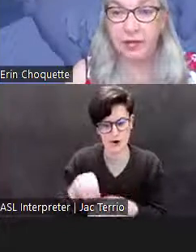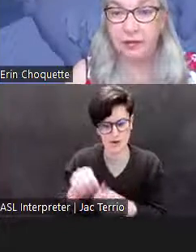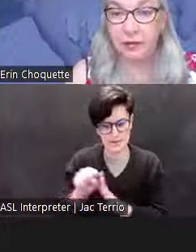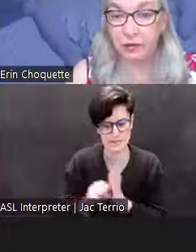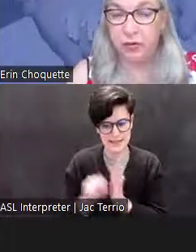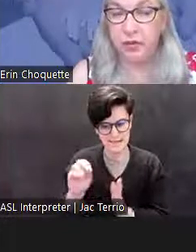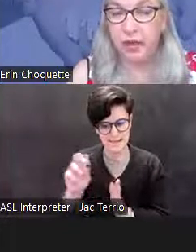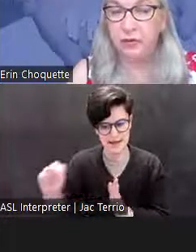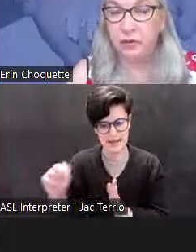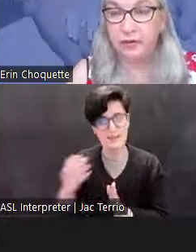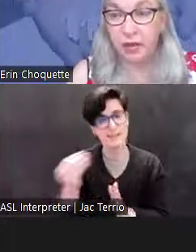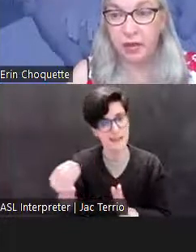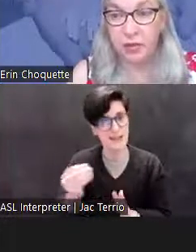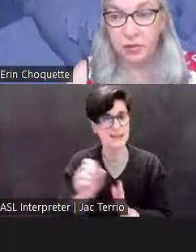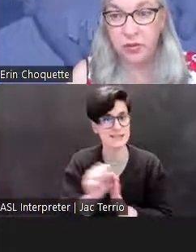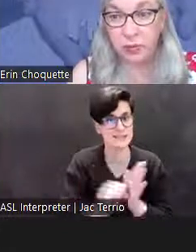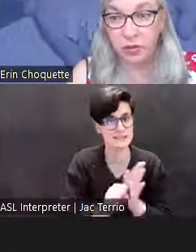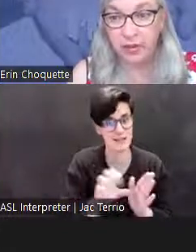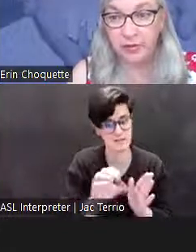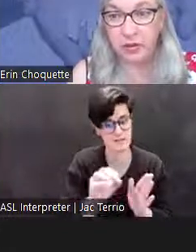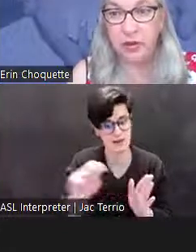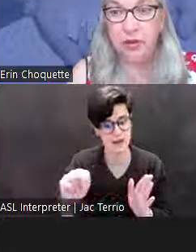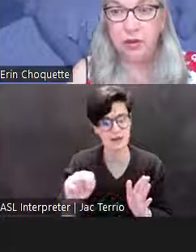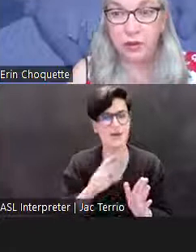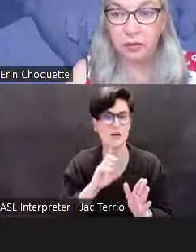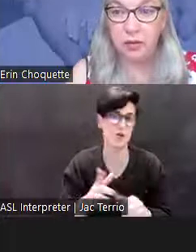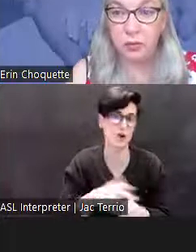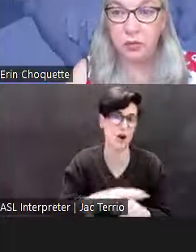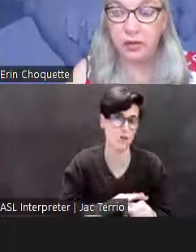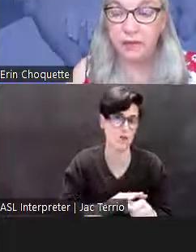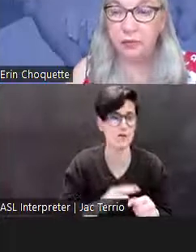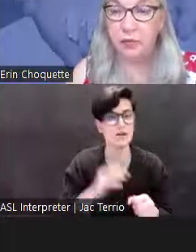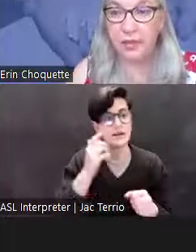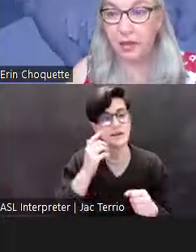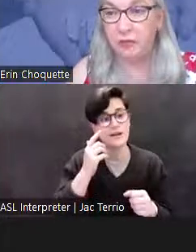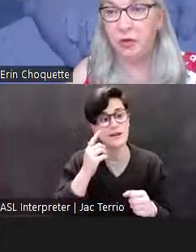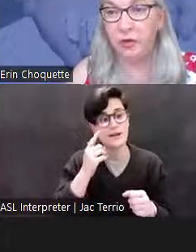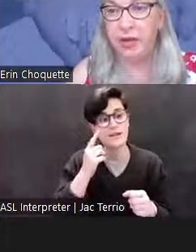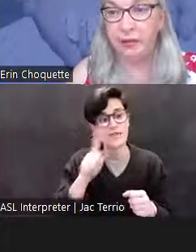is covered. As to its non Union employees, Union employees will be covered only if they